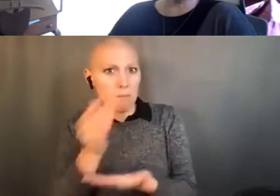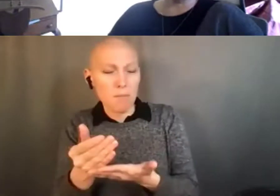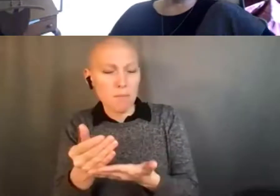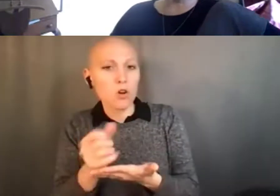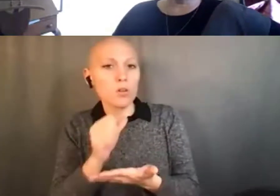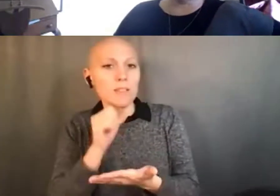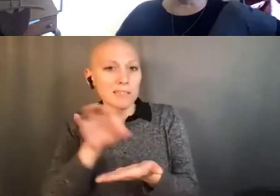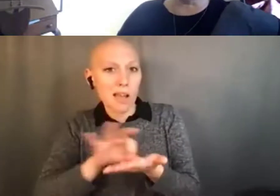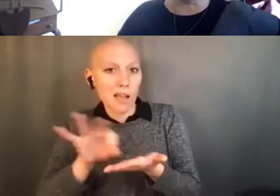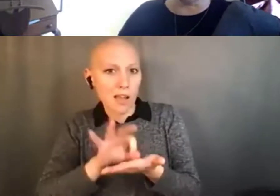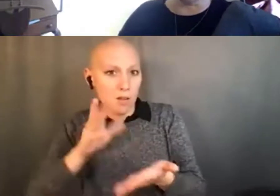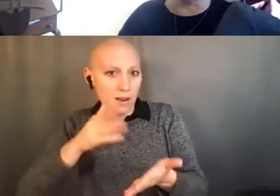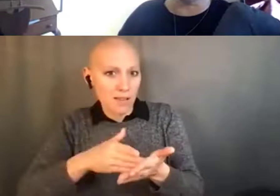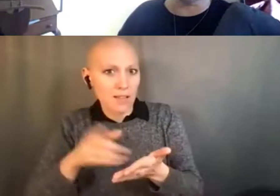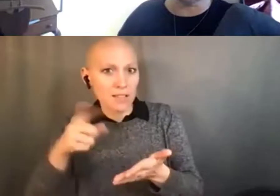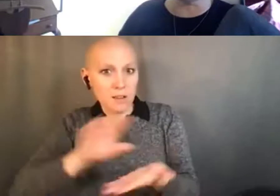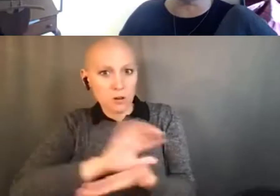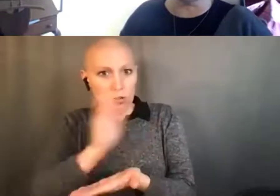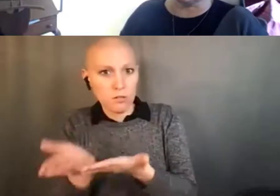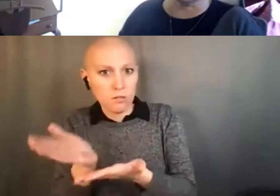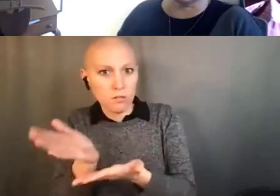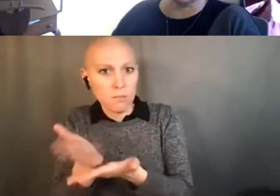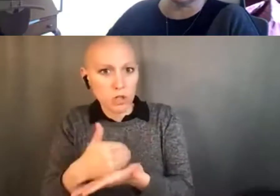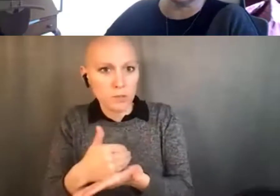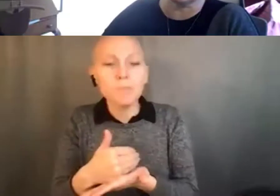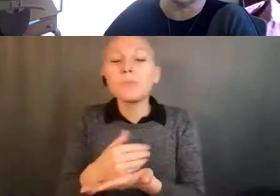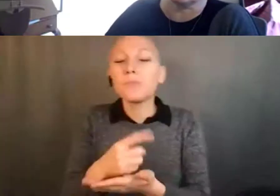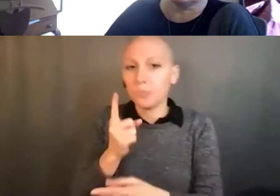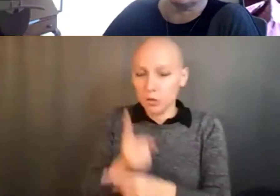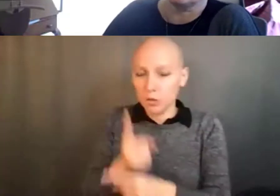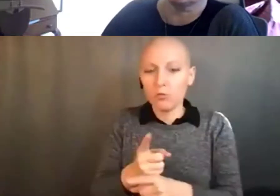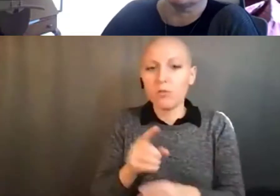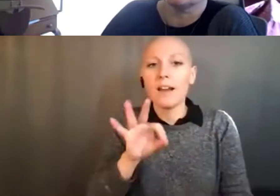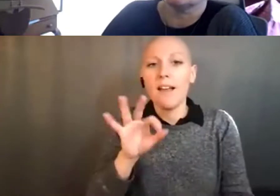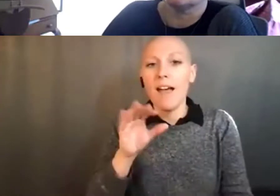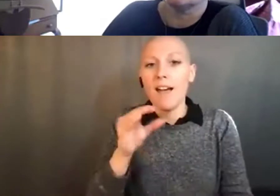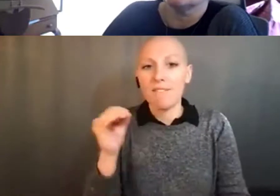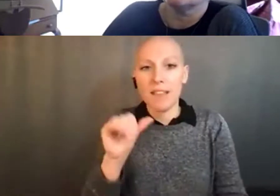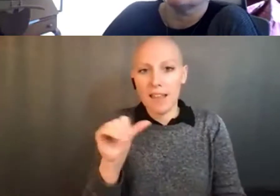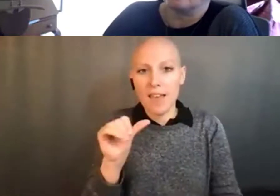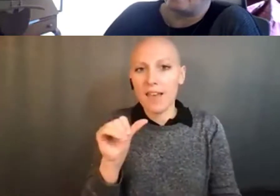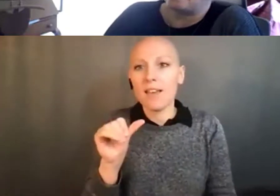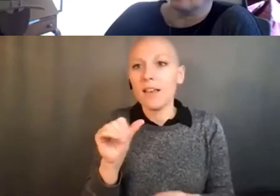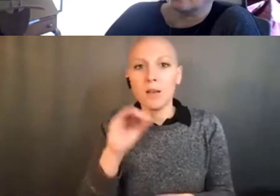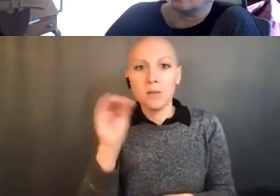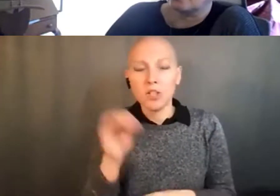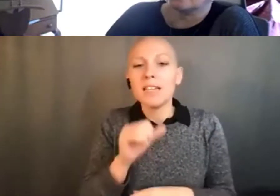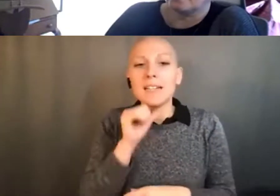to any of the collaborating organizations would not count towards that cap, that cost cap.